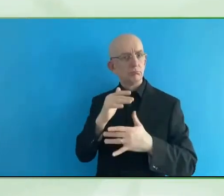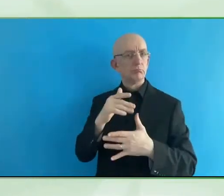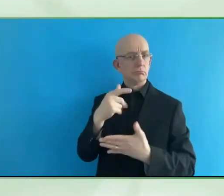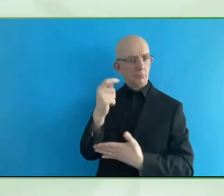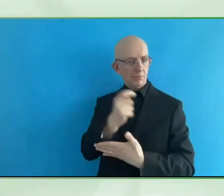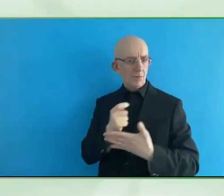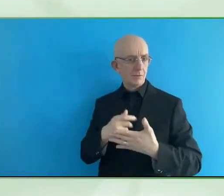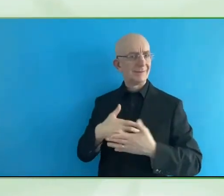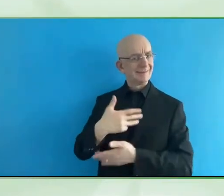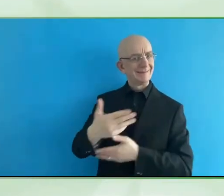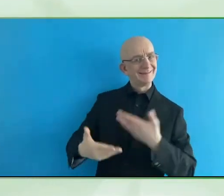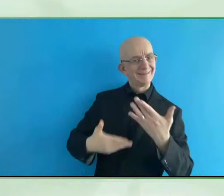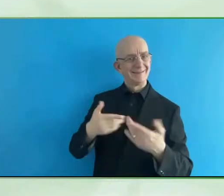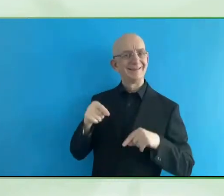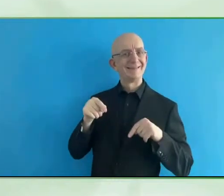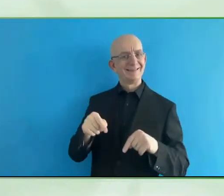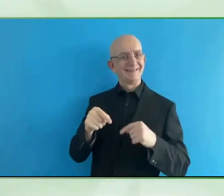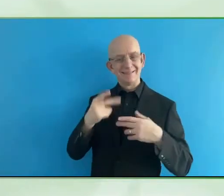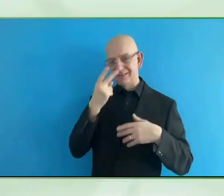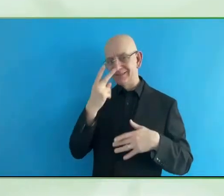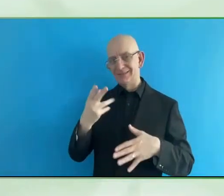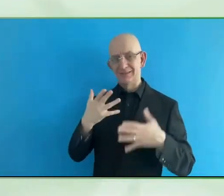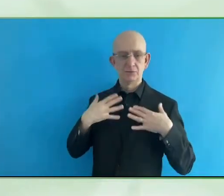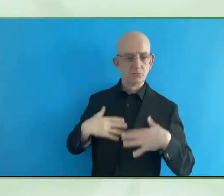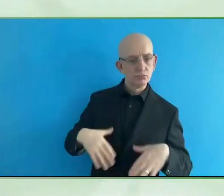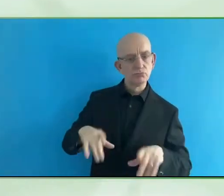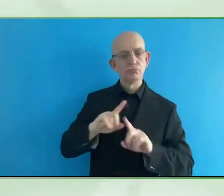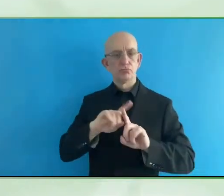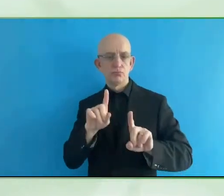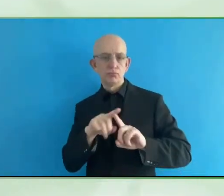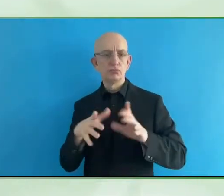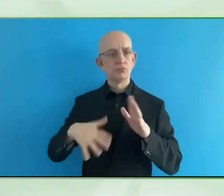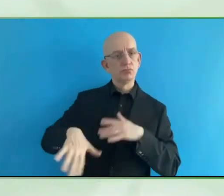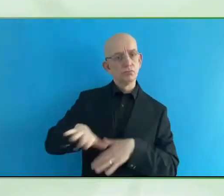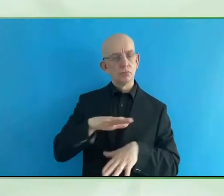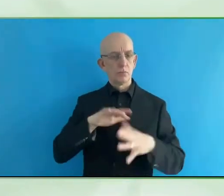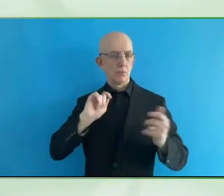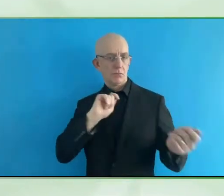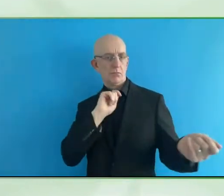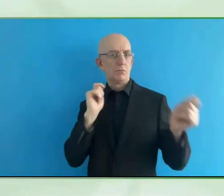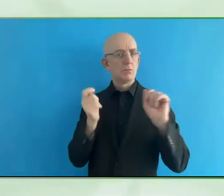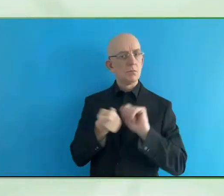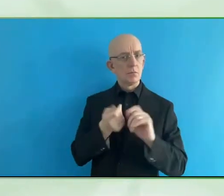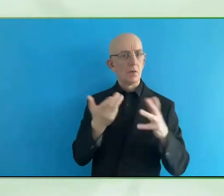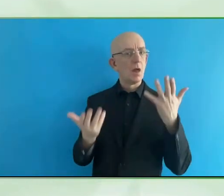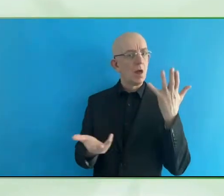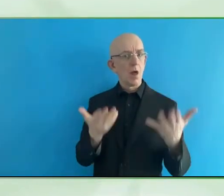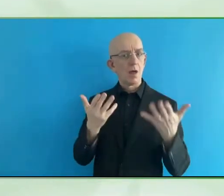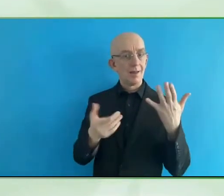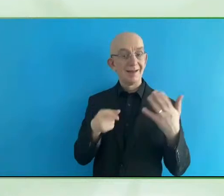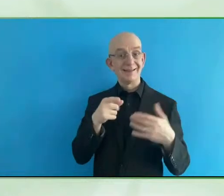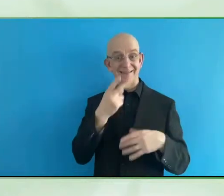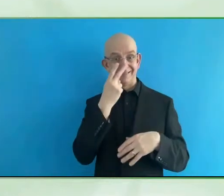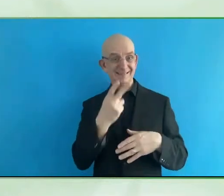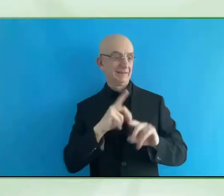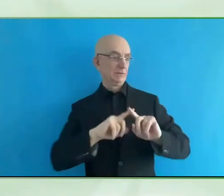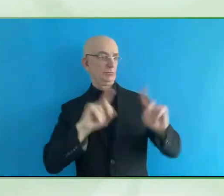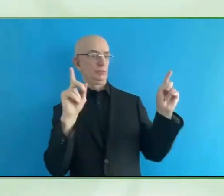so it is a very bad adjective, but turning it into a great noun and great verb, the ambitions there.